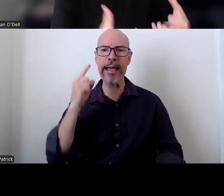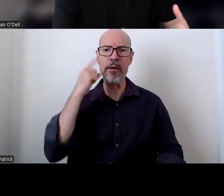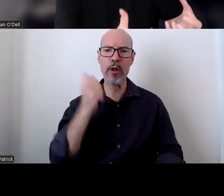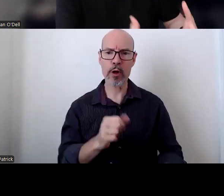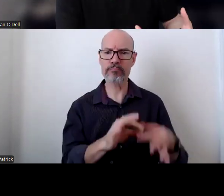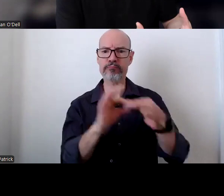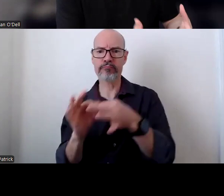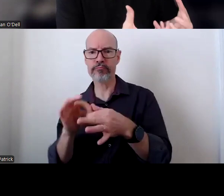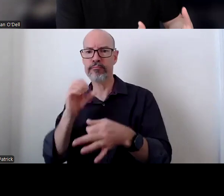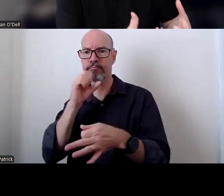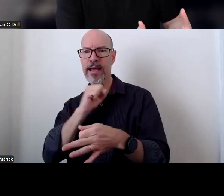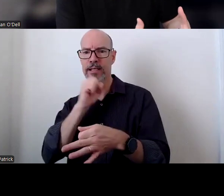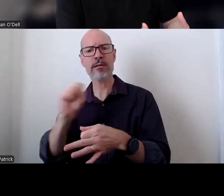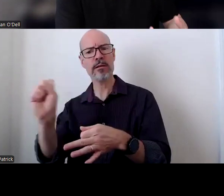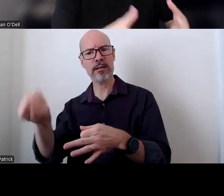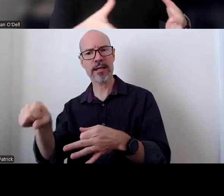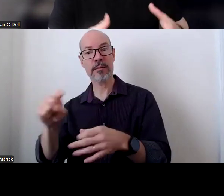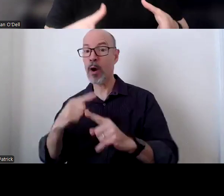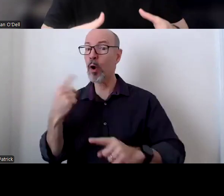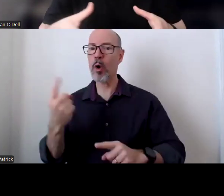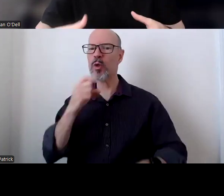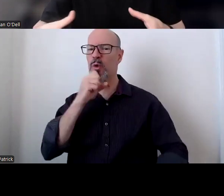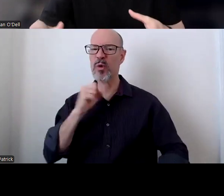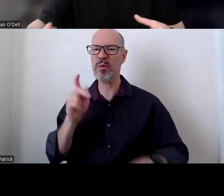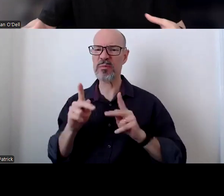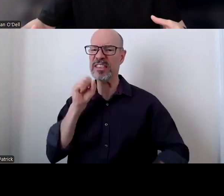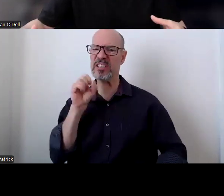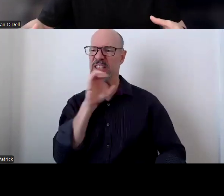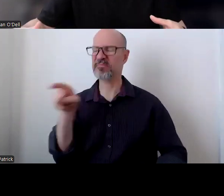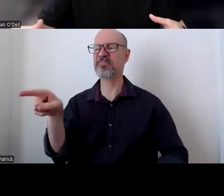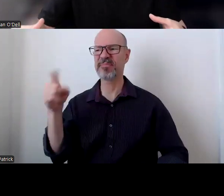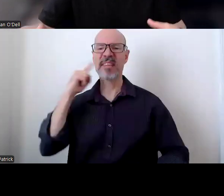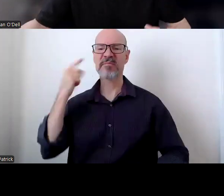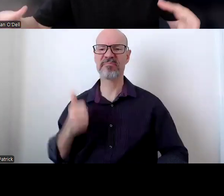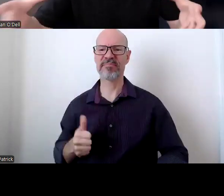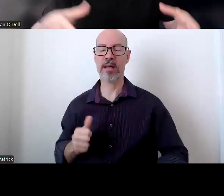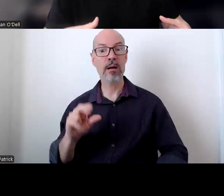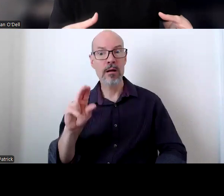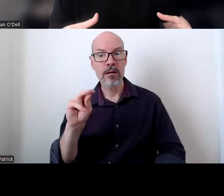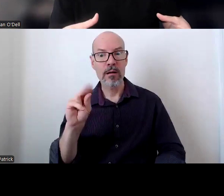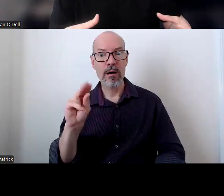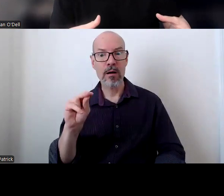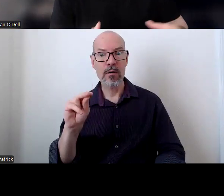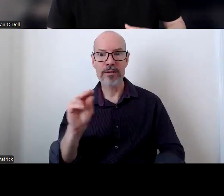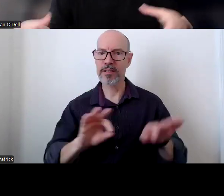association with aging, but it doesn't just happen to older That's really important. That's part of what causes the stigma of hearing loss.